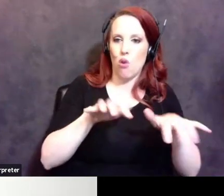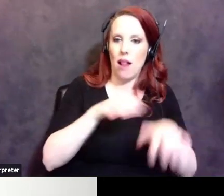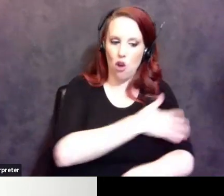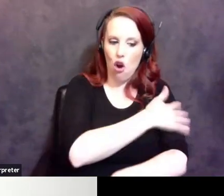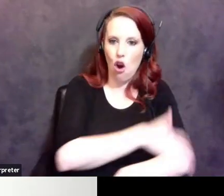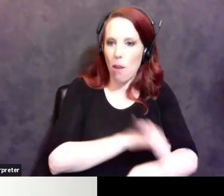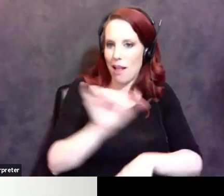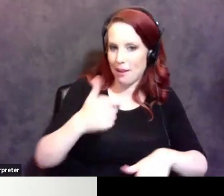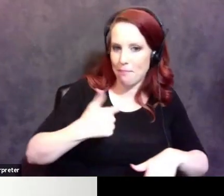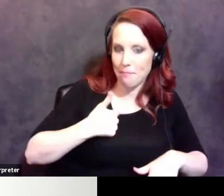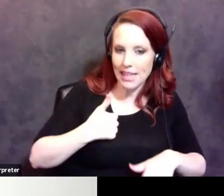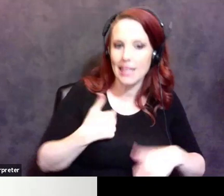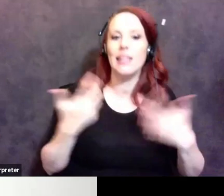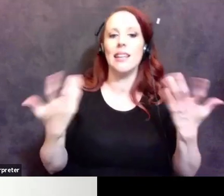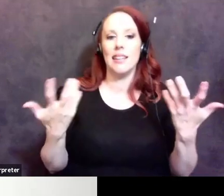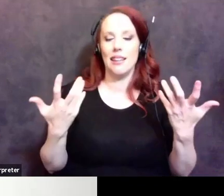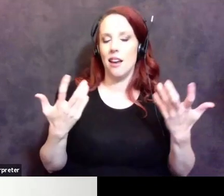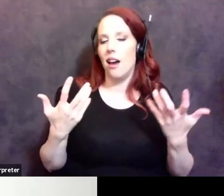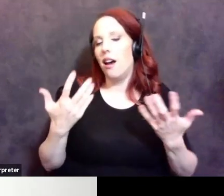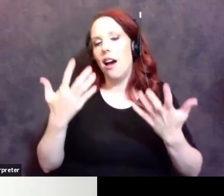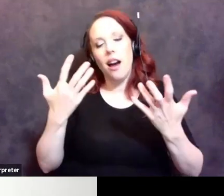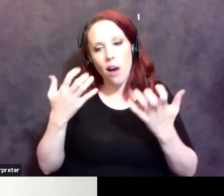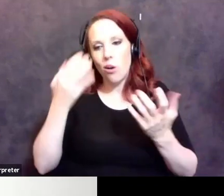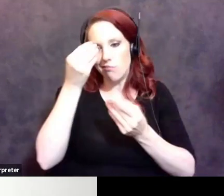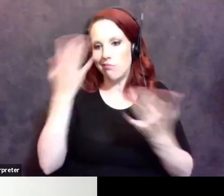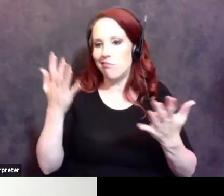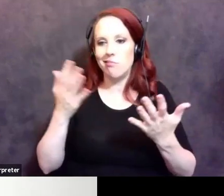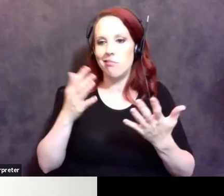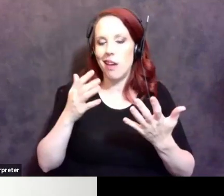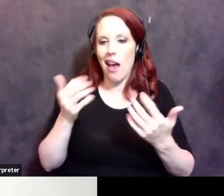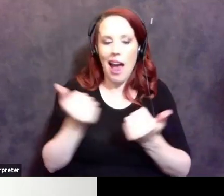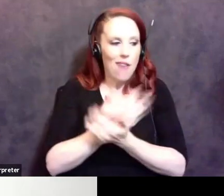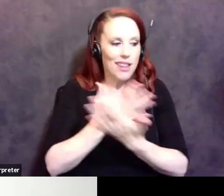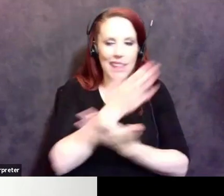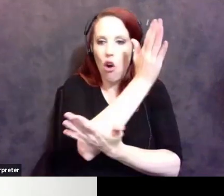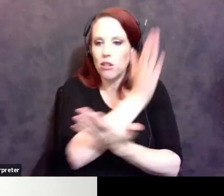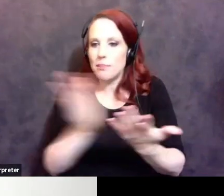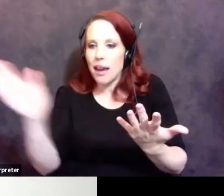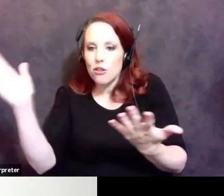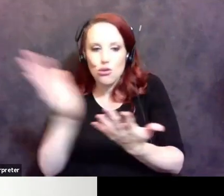to preface all of this exist on a spectrum. I come to this with my own lived experience